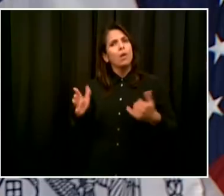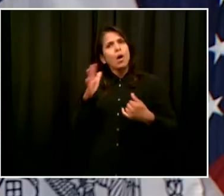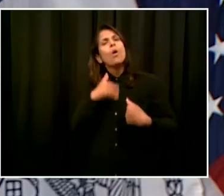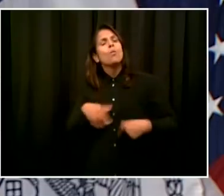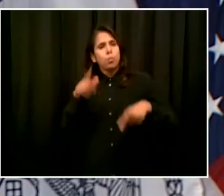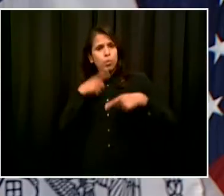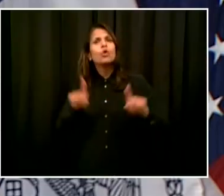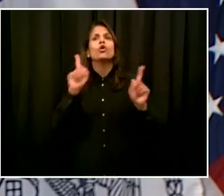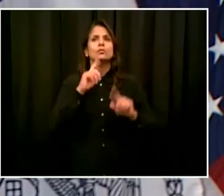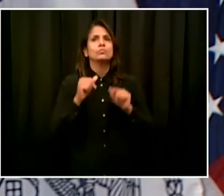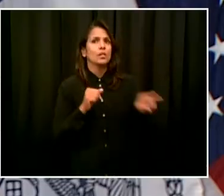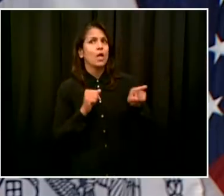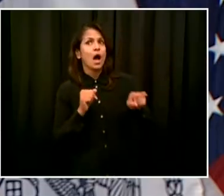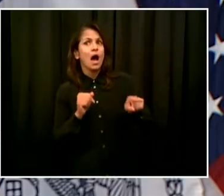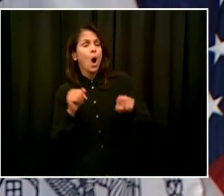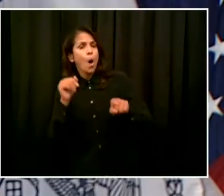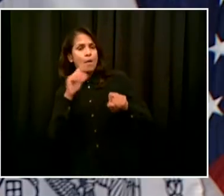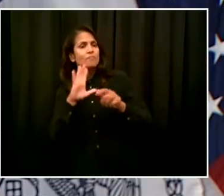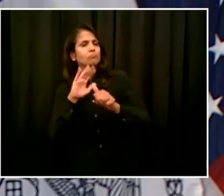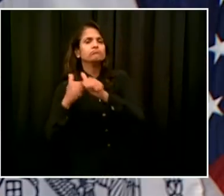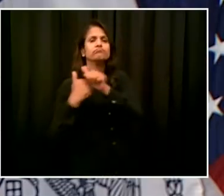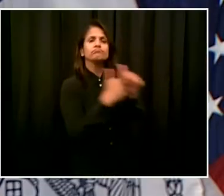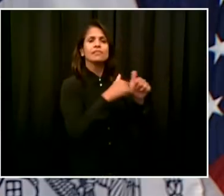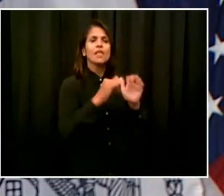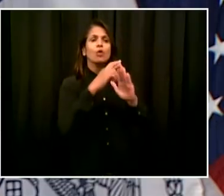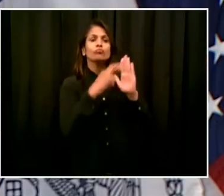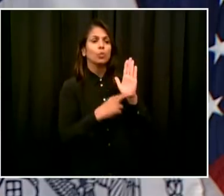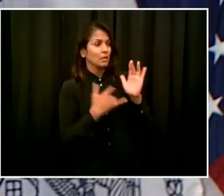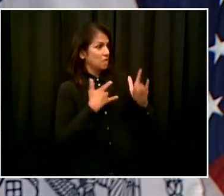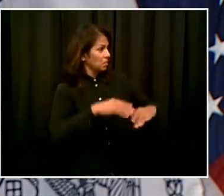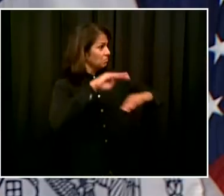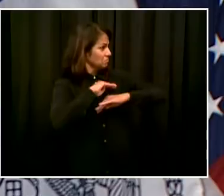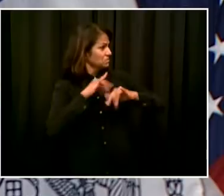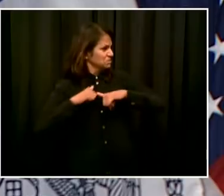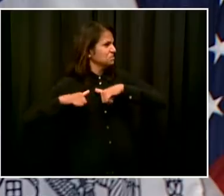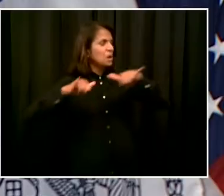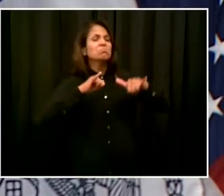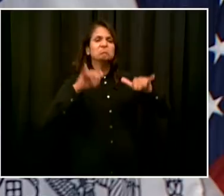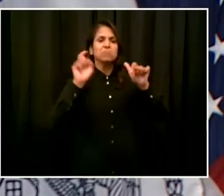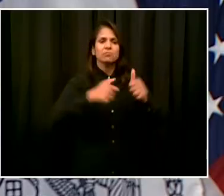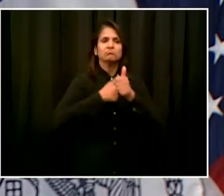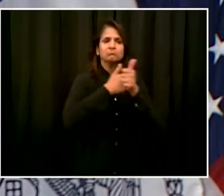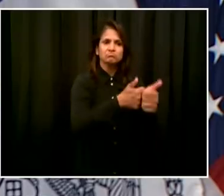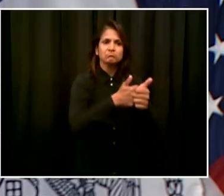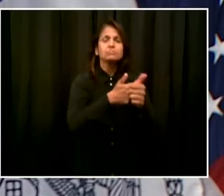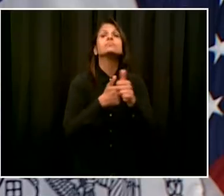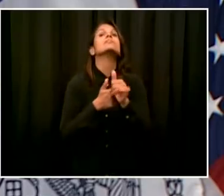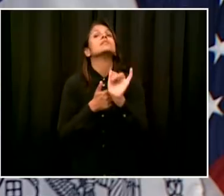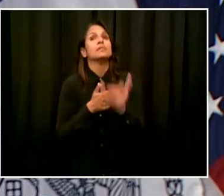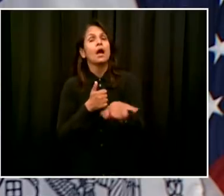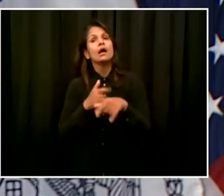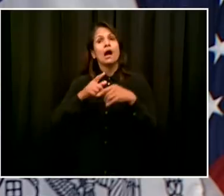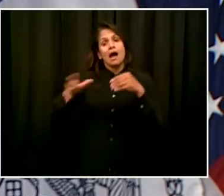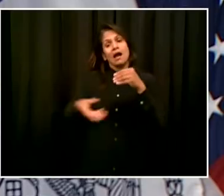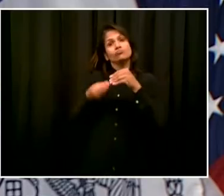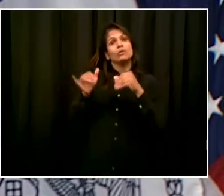STANDARD FOR BRINGING SCHOOL BACK, BECAUSE WE ARELA G YINEVERY APPROACH ON TOP OF EACH OTHER, THEN THE REGULAR